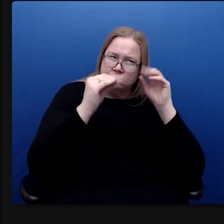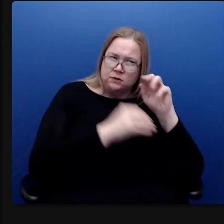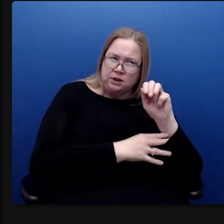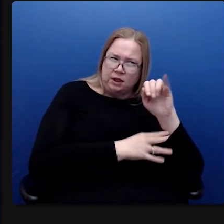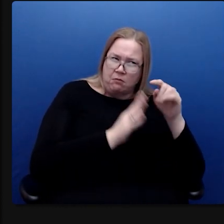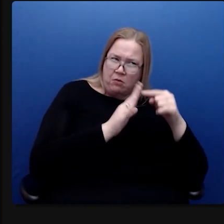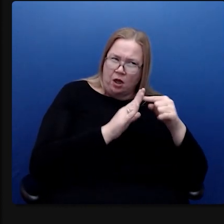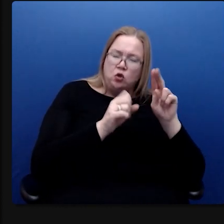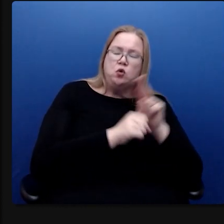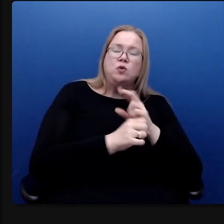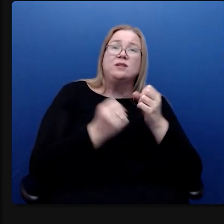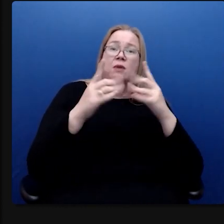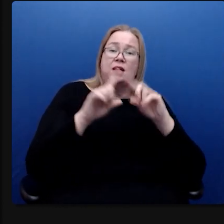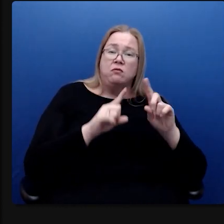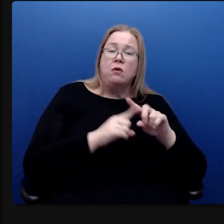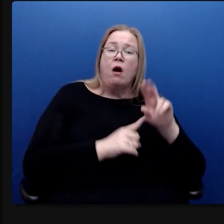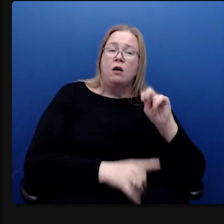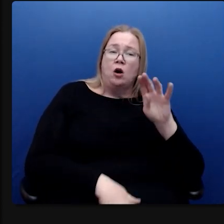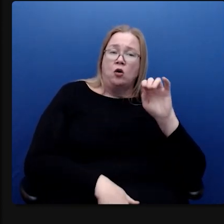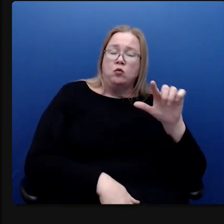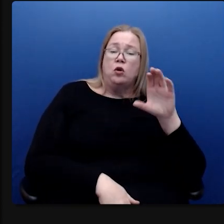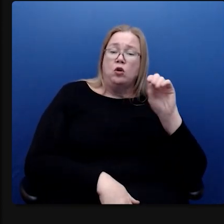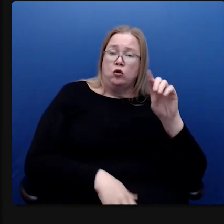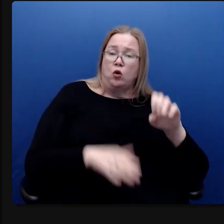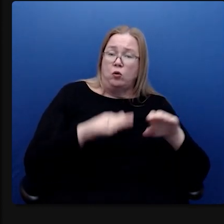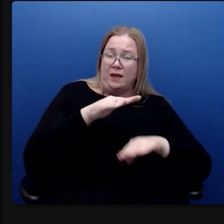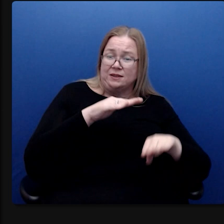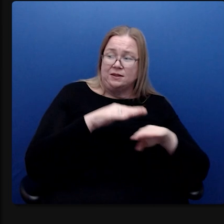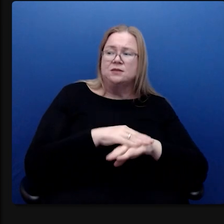we train the AI model using many unreal code bases.